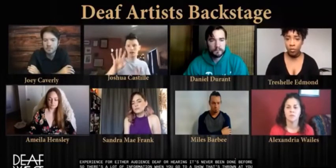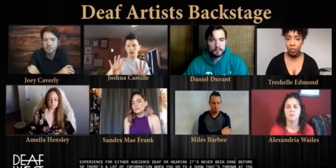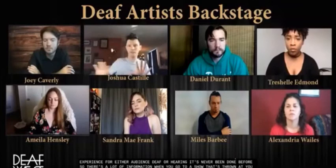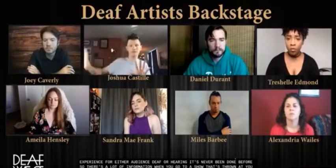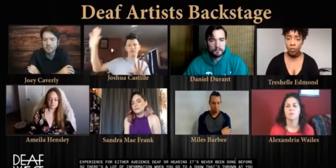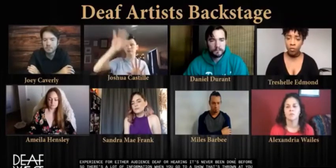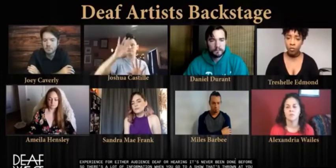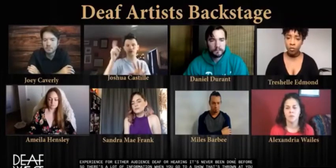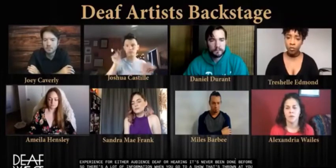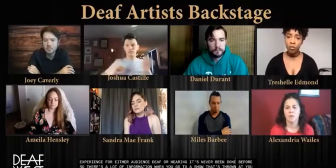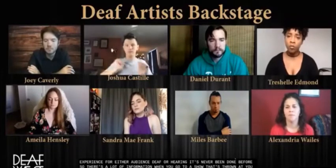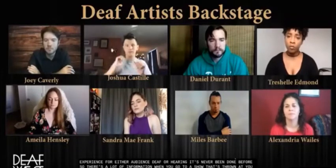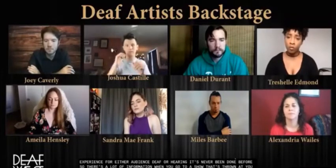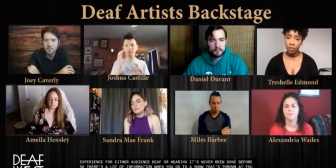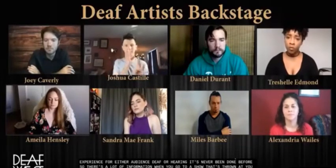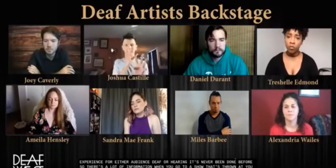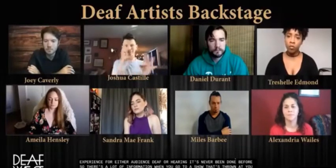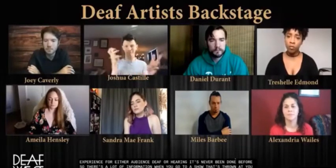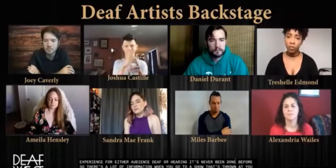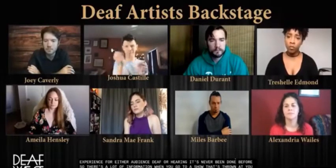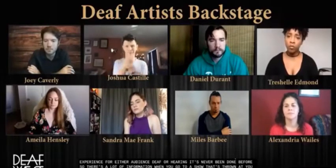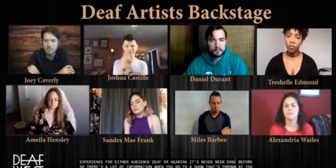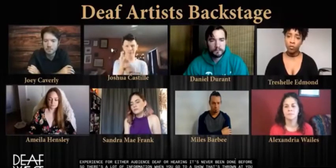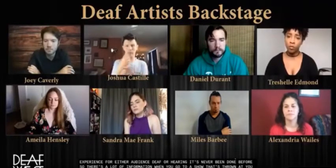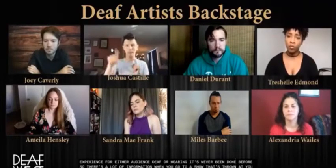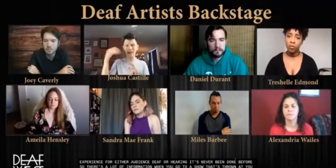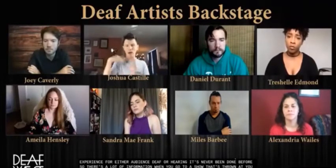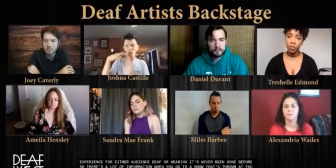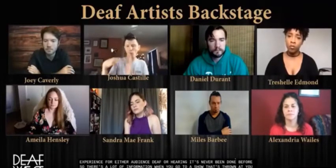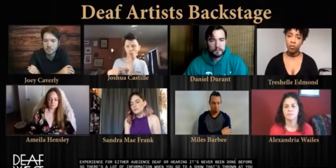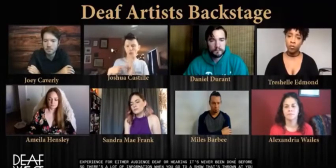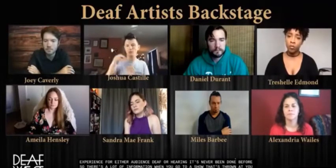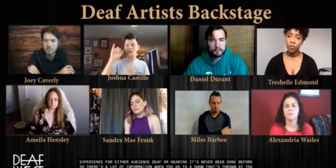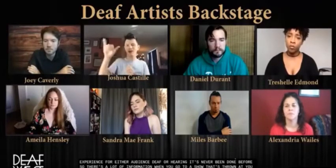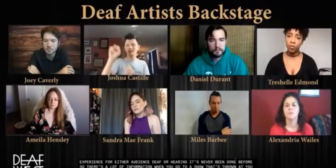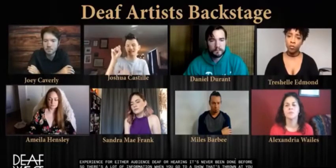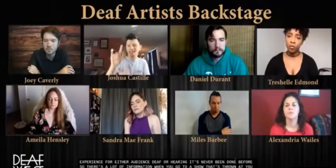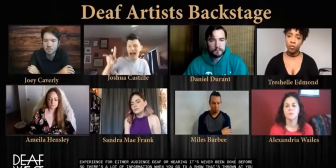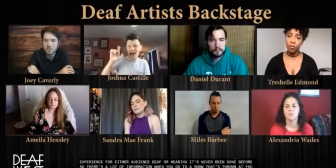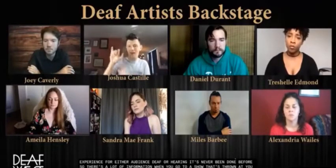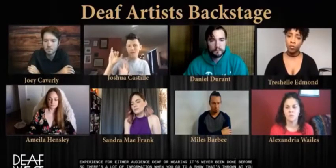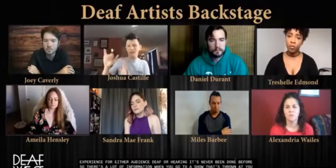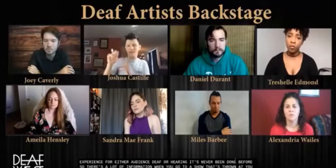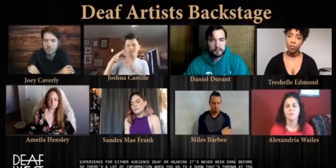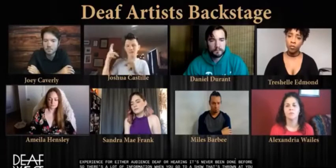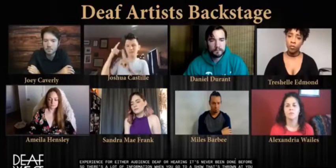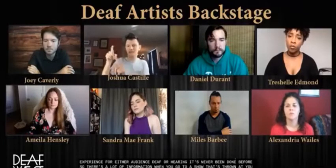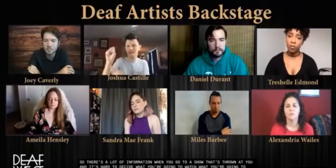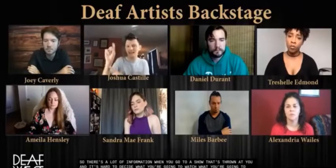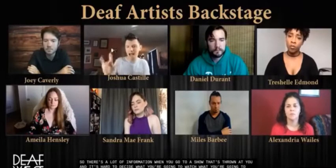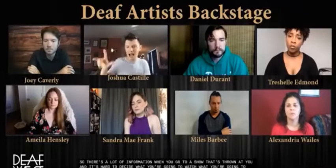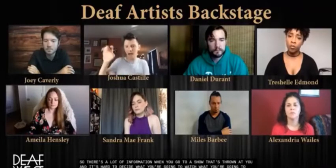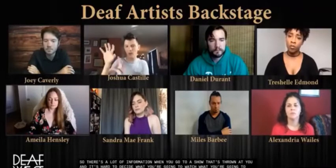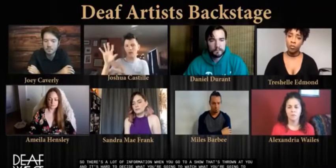And that that can be is a commedia dell'arte understanding the roles and styles.